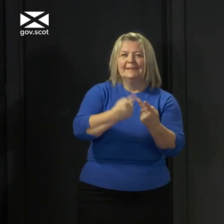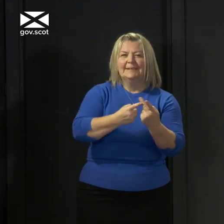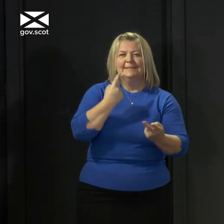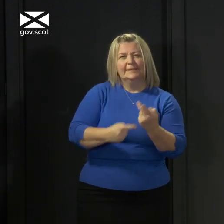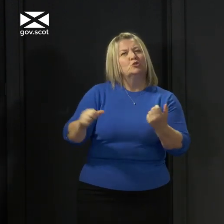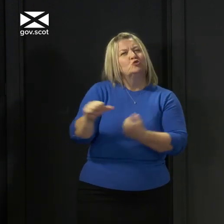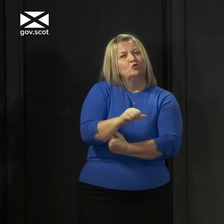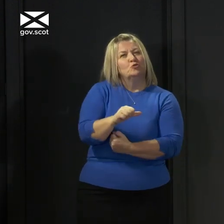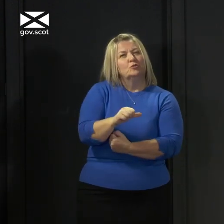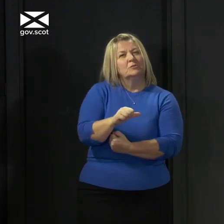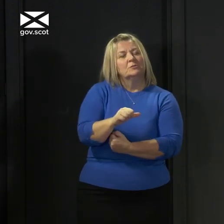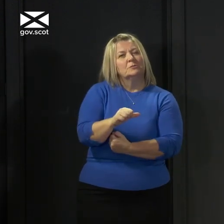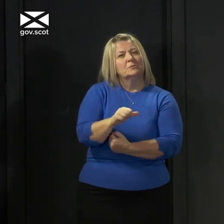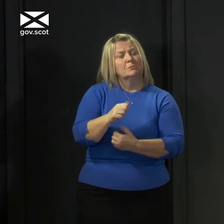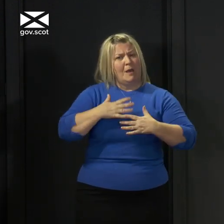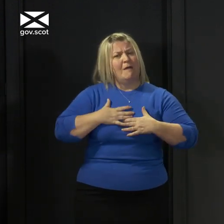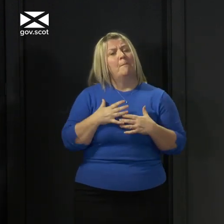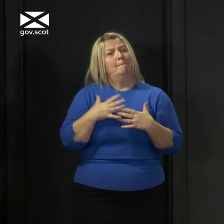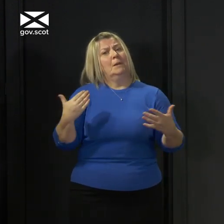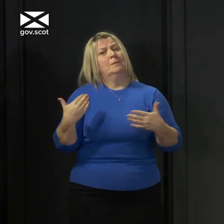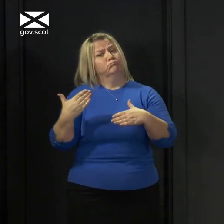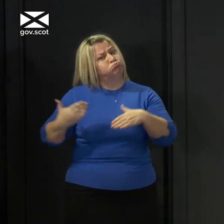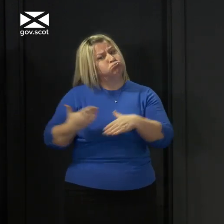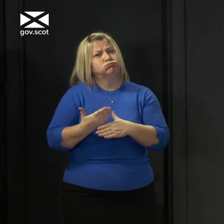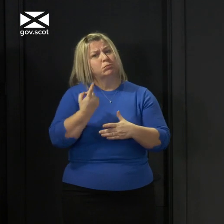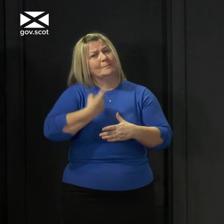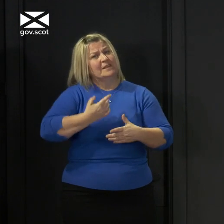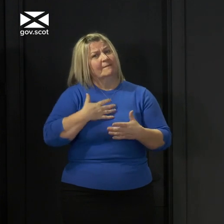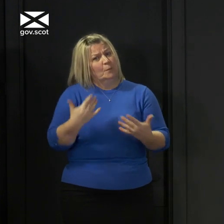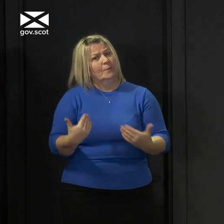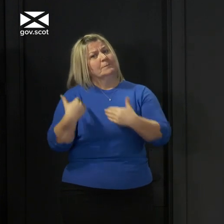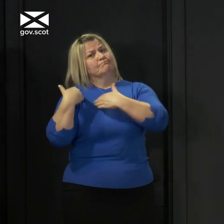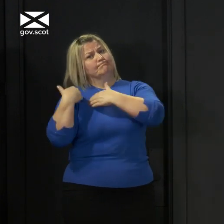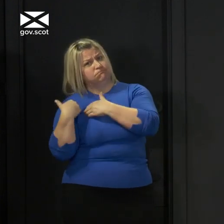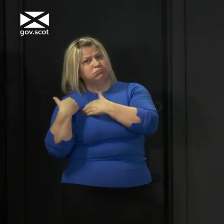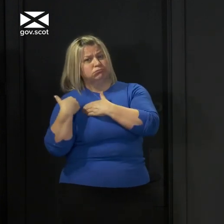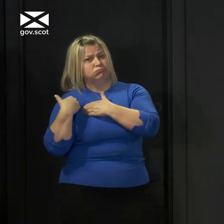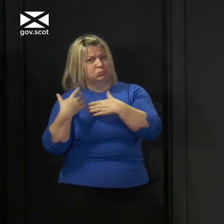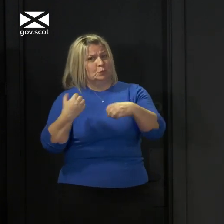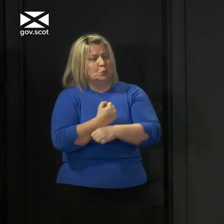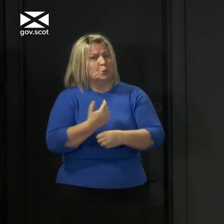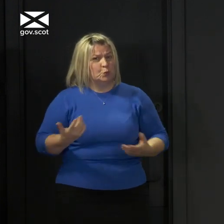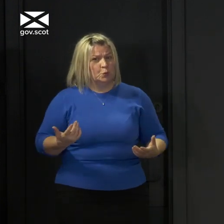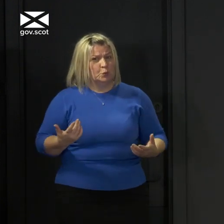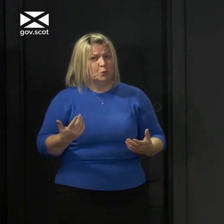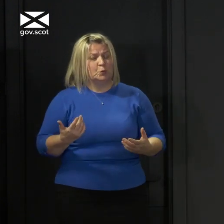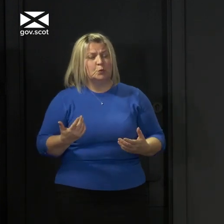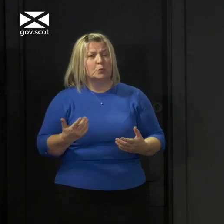leadership position has and and that is what I will focus on on doing what is really important whether its Cobra or the Scottish government resilience